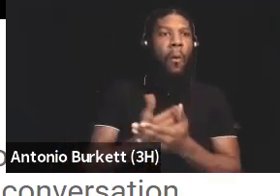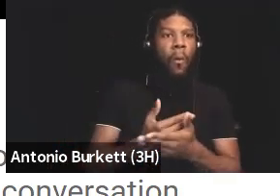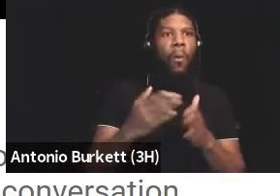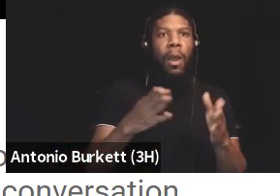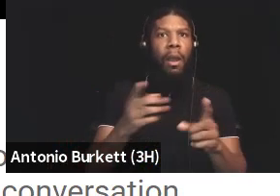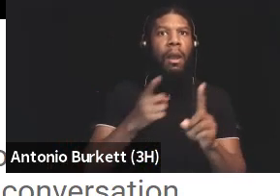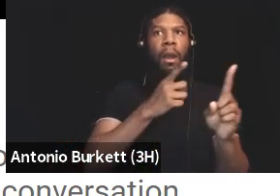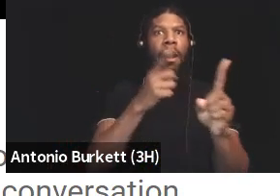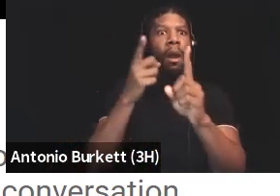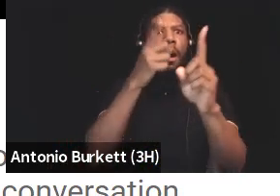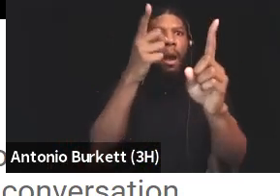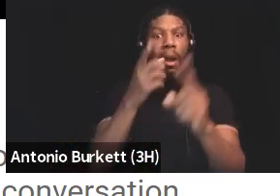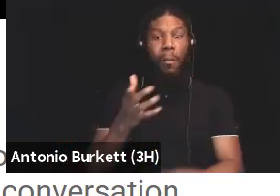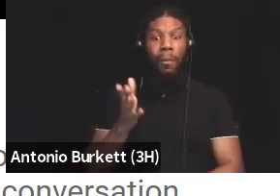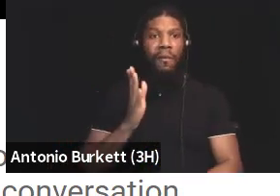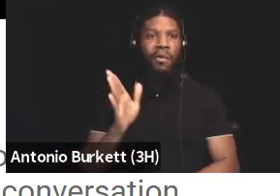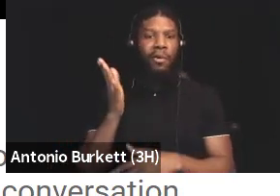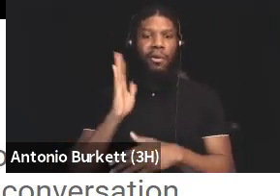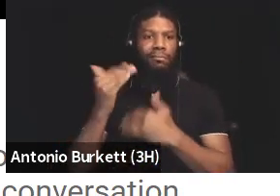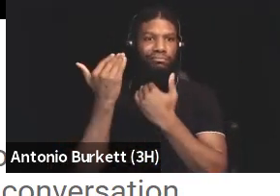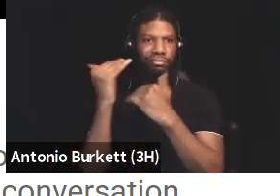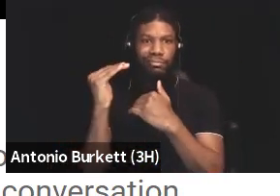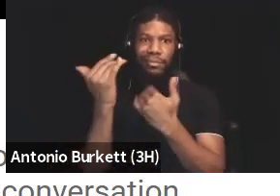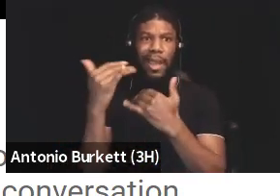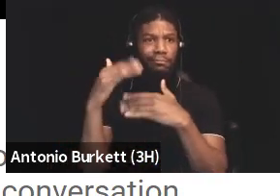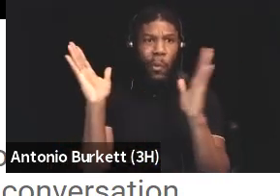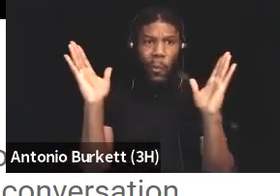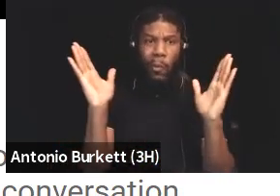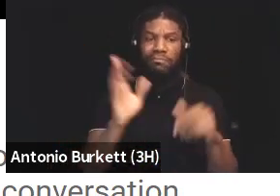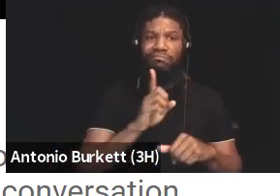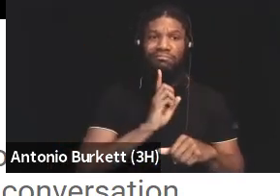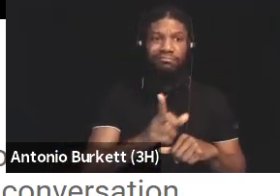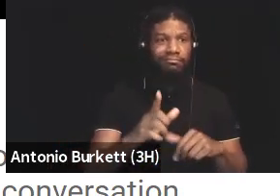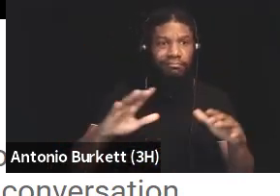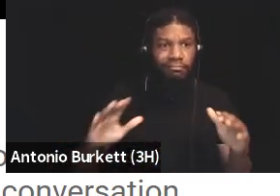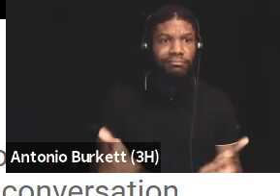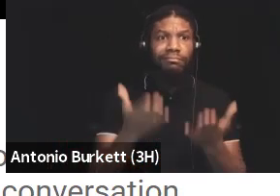you to consider collaborations and the kinds of things that not only you can receive from it,